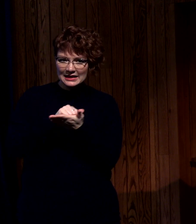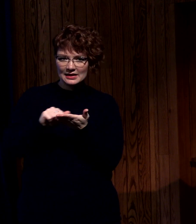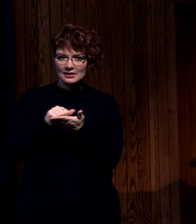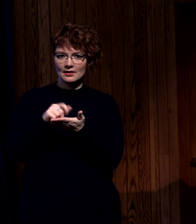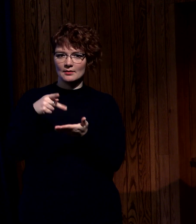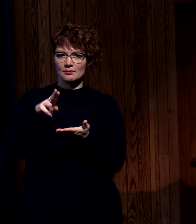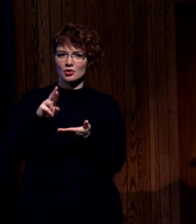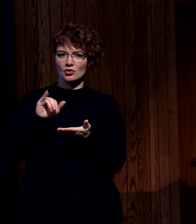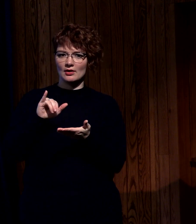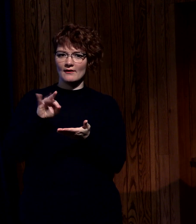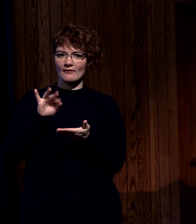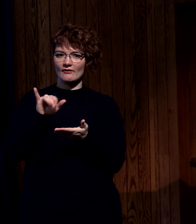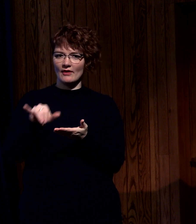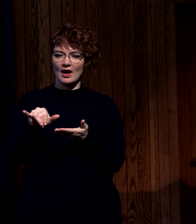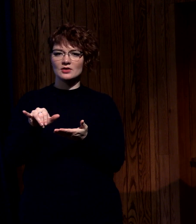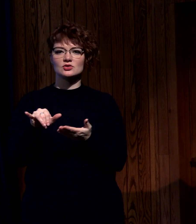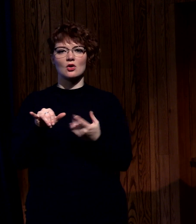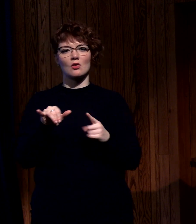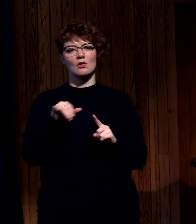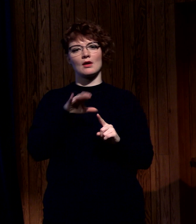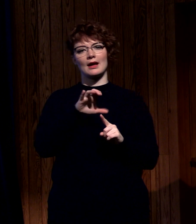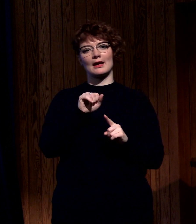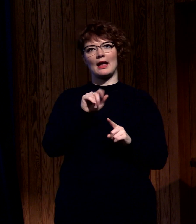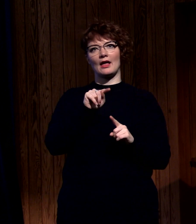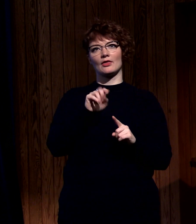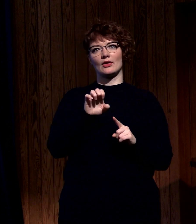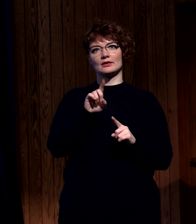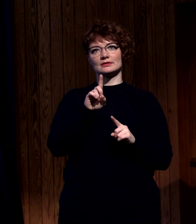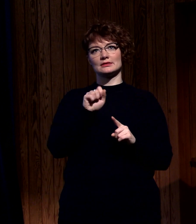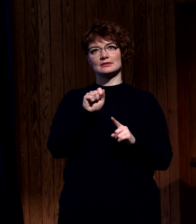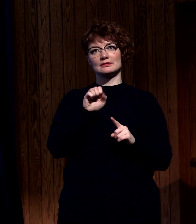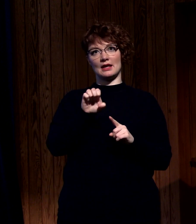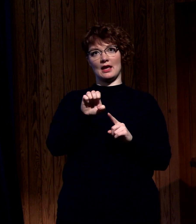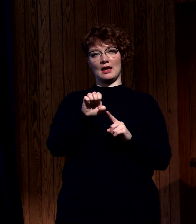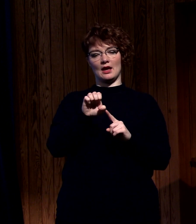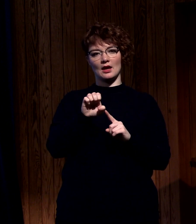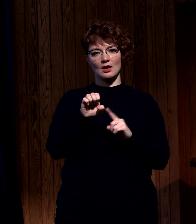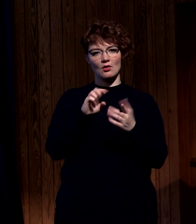becomes clear what cathaday in the in this verse means, on some